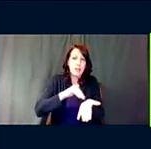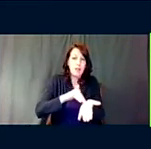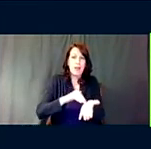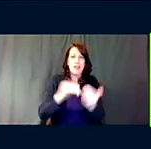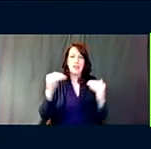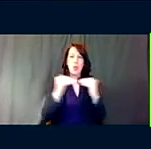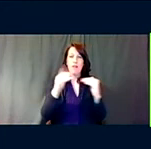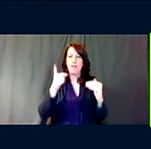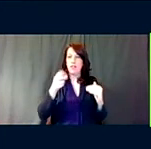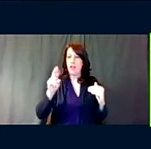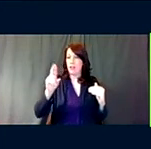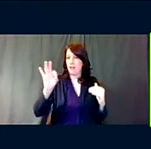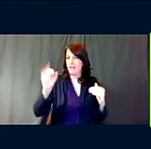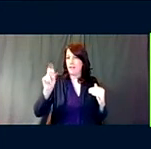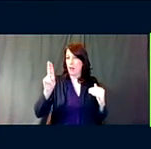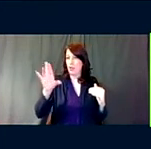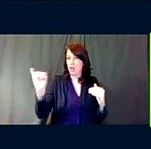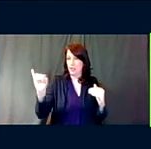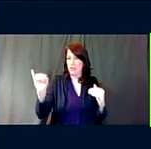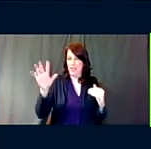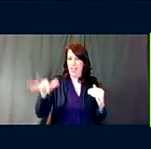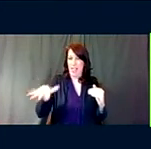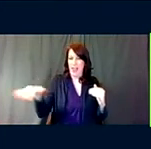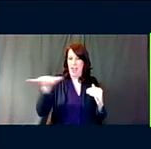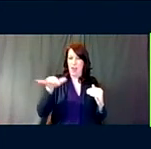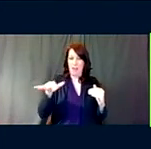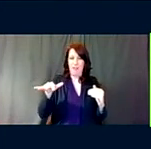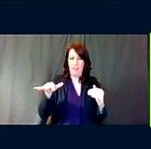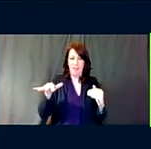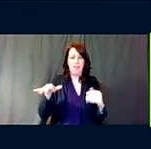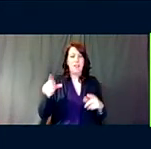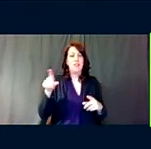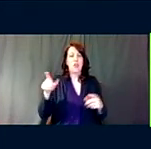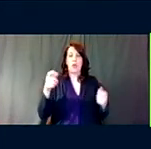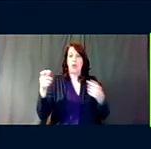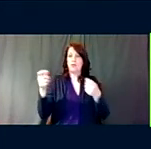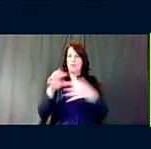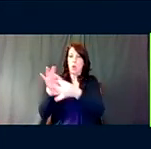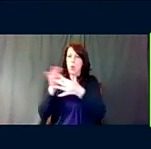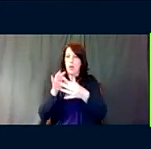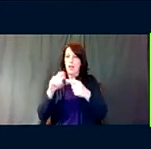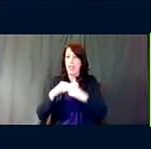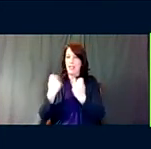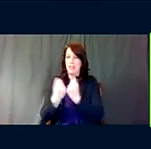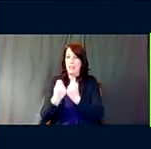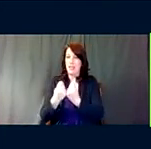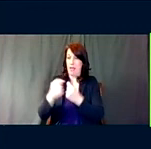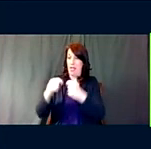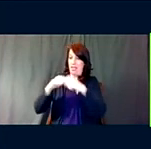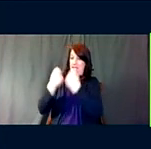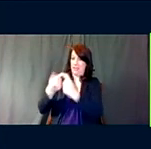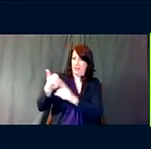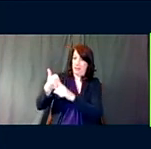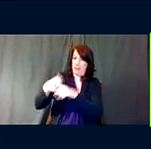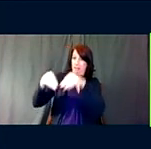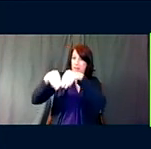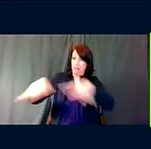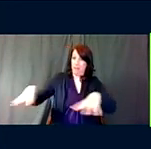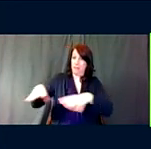OUT TO BE EQUIVALENT OF THE DR.